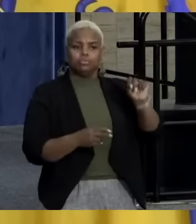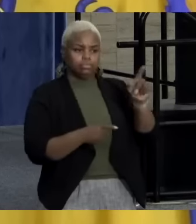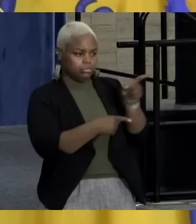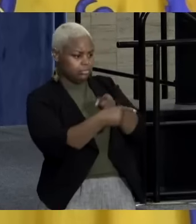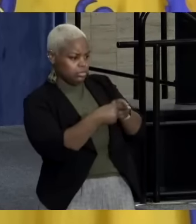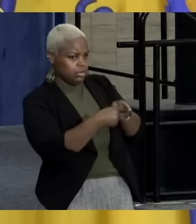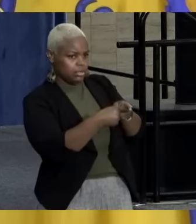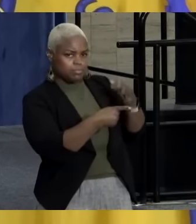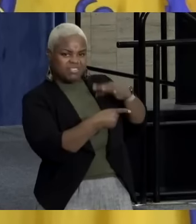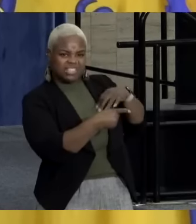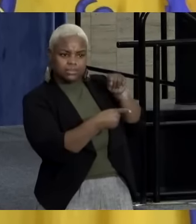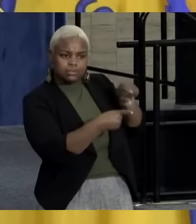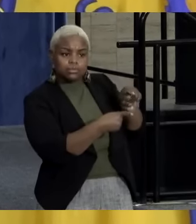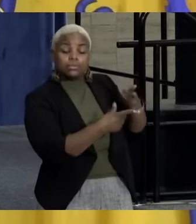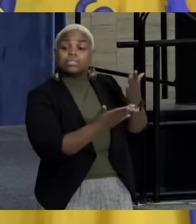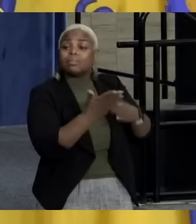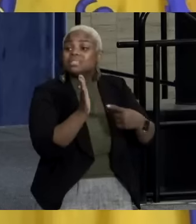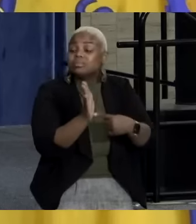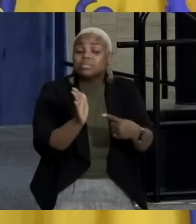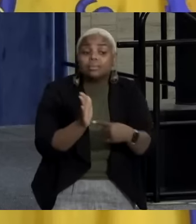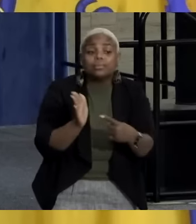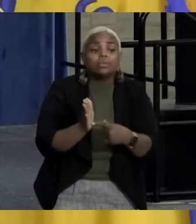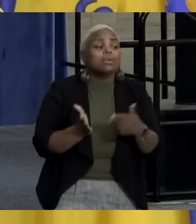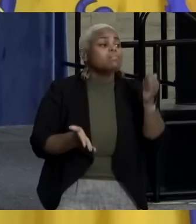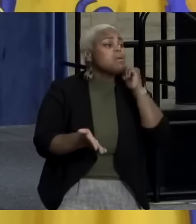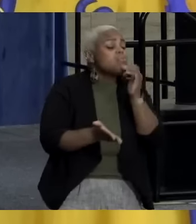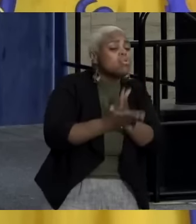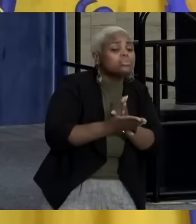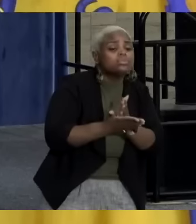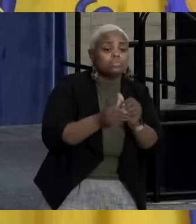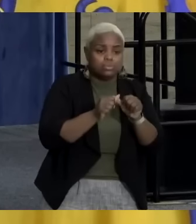symptoms of menopause, which can last eight to 10 years. They can be severe,